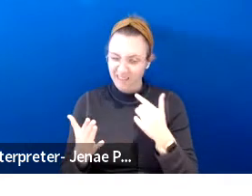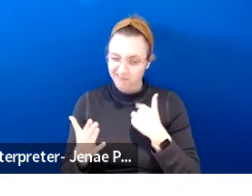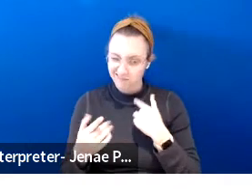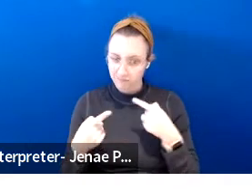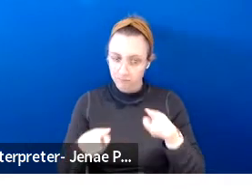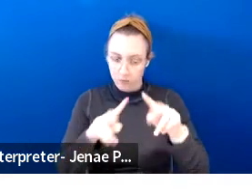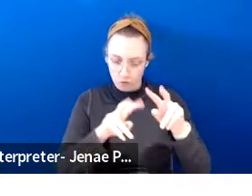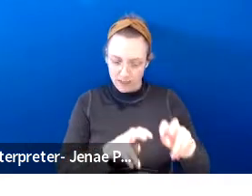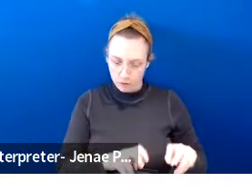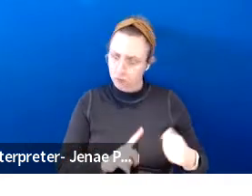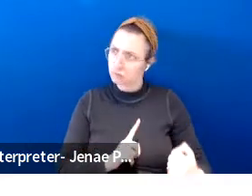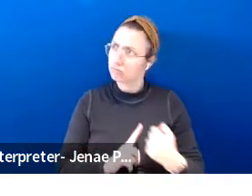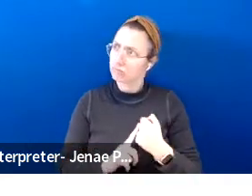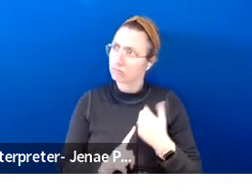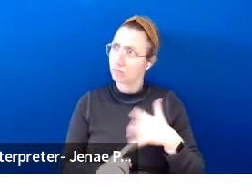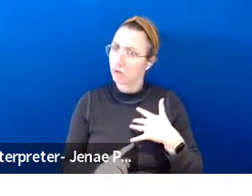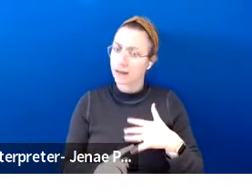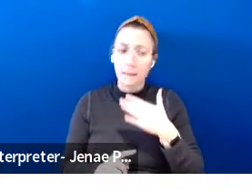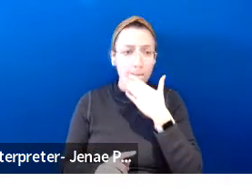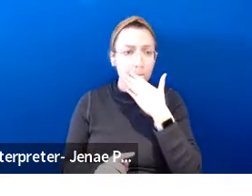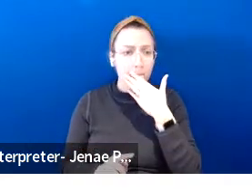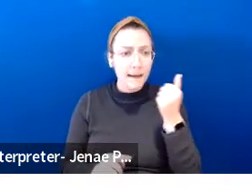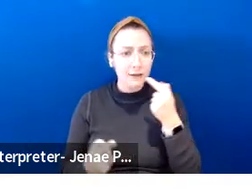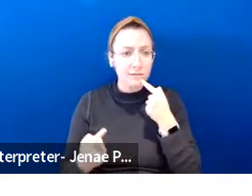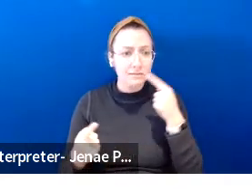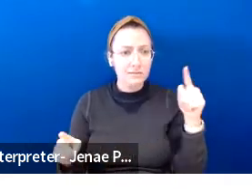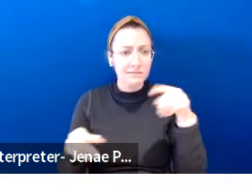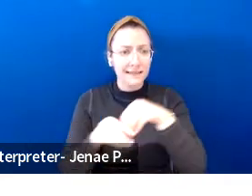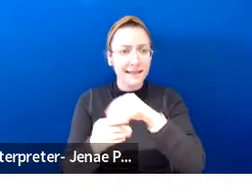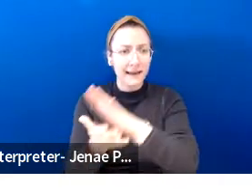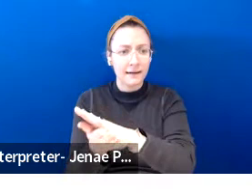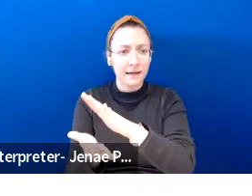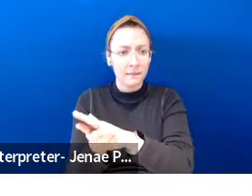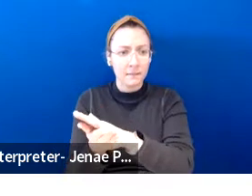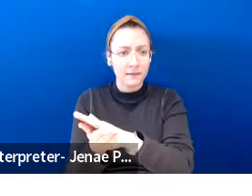that it's better outcomes in academics, and that's what we are trying to achieve